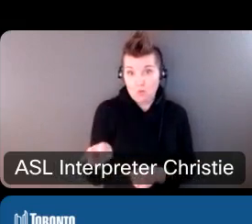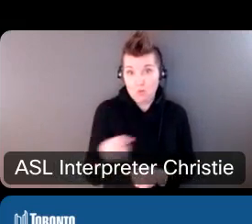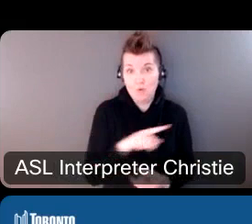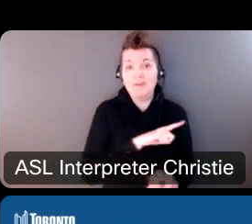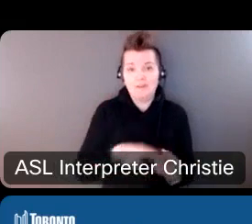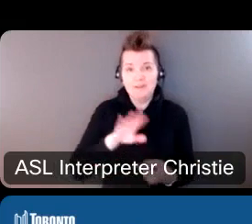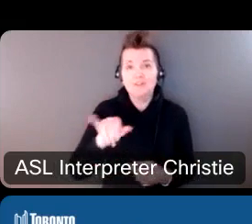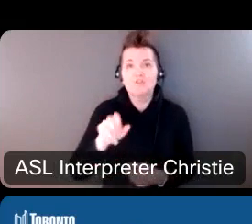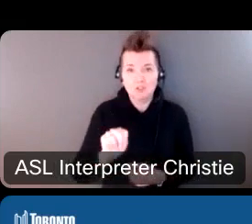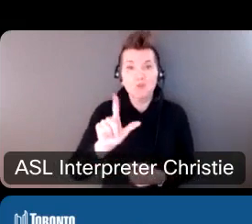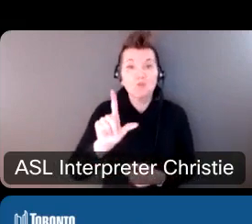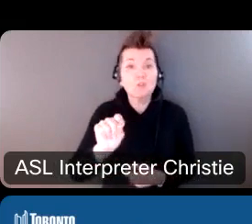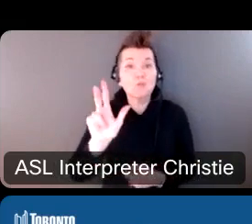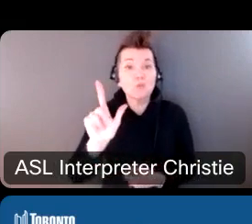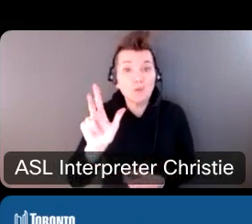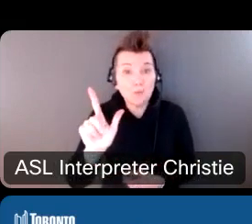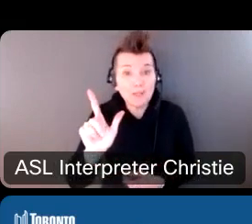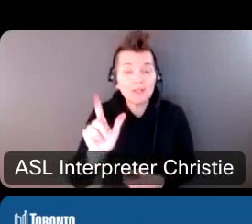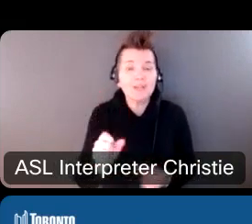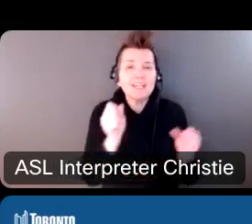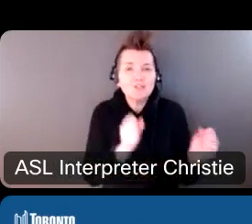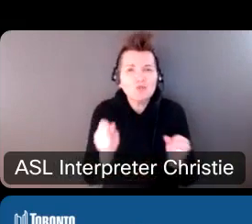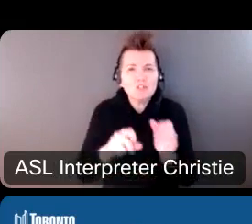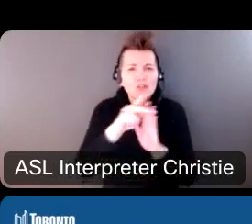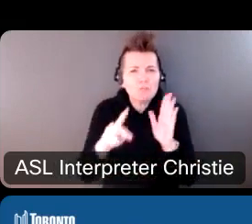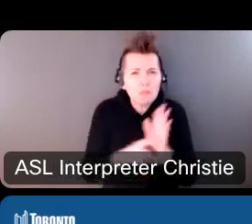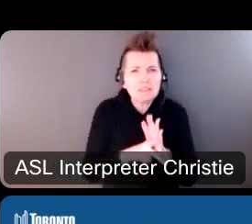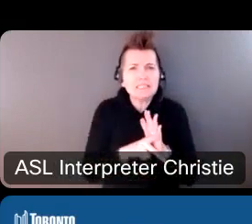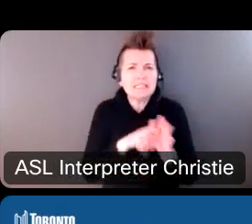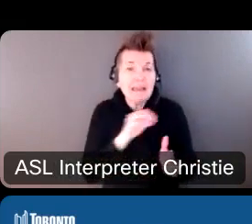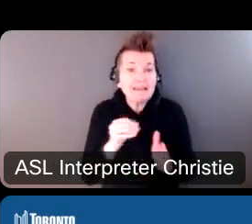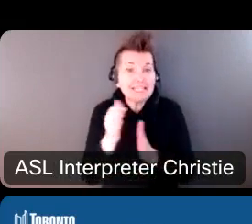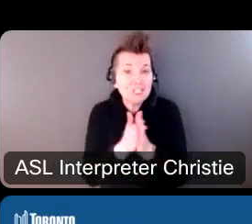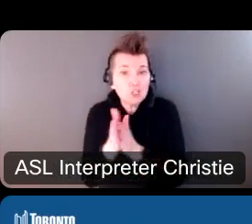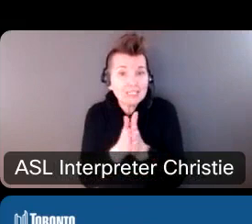strategic policy and initiatives identified and carried